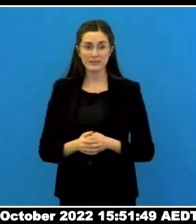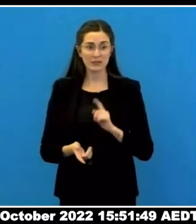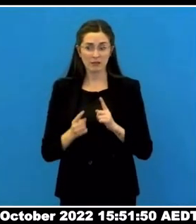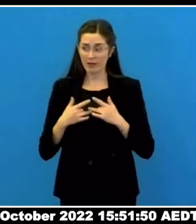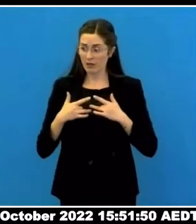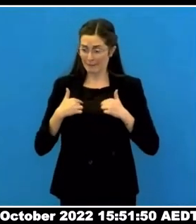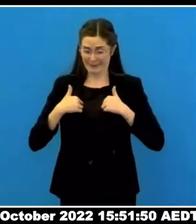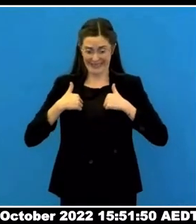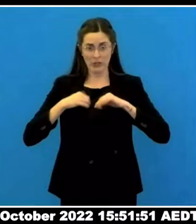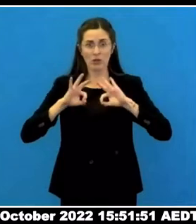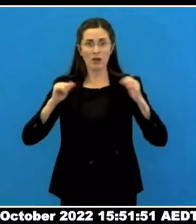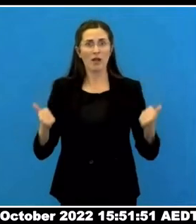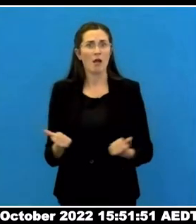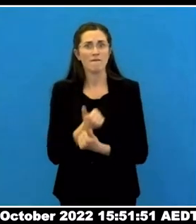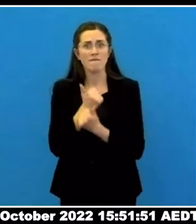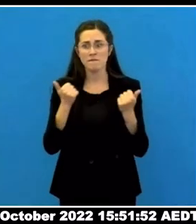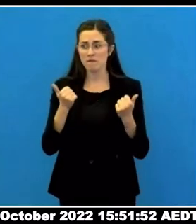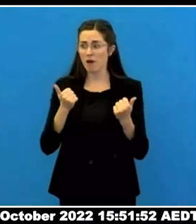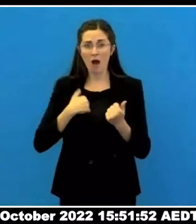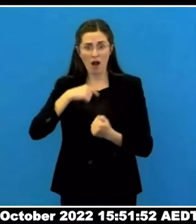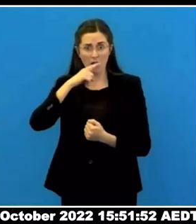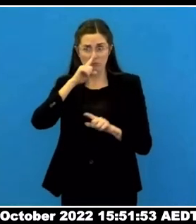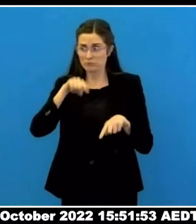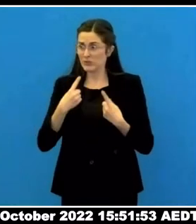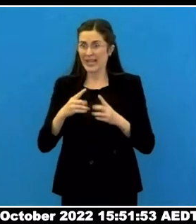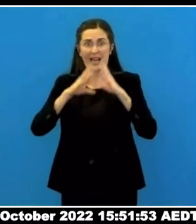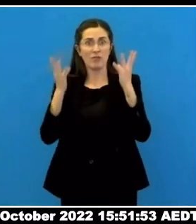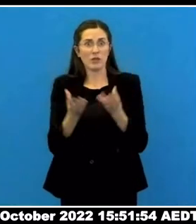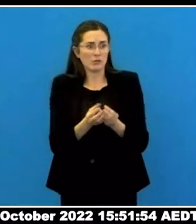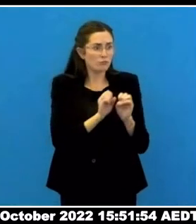Like you it's not enough information that you pass back, it's not enough,